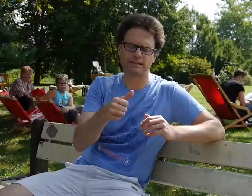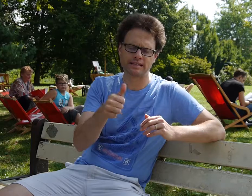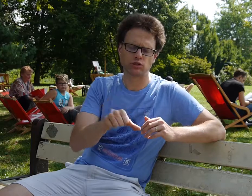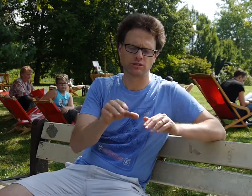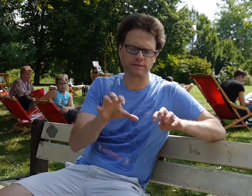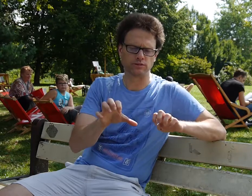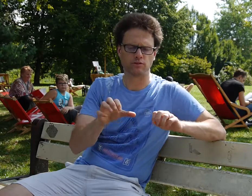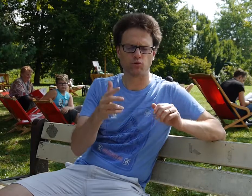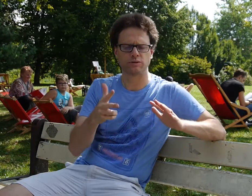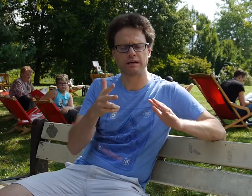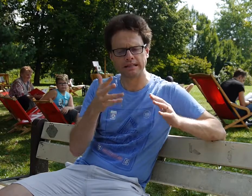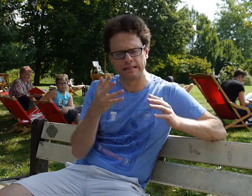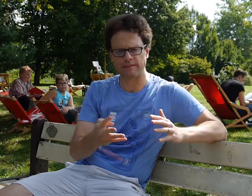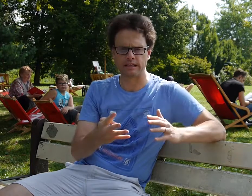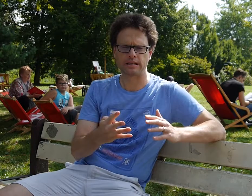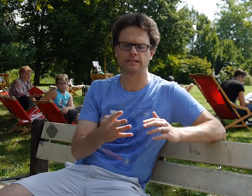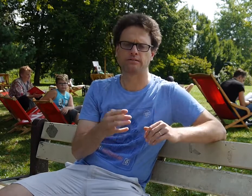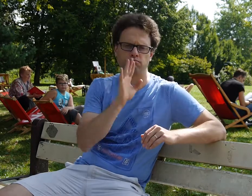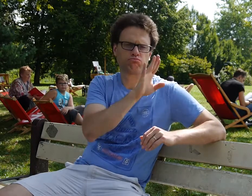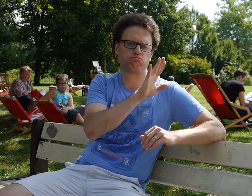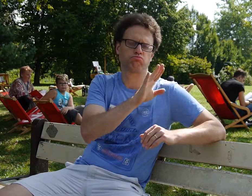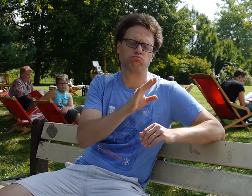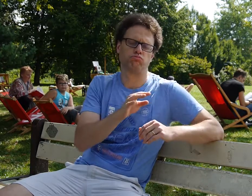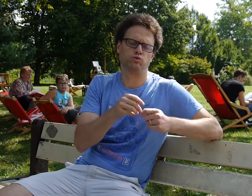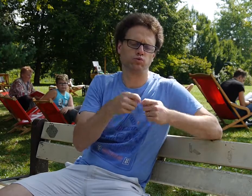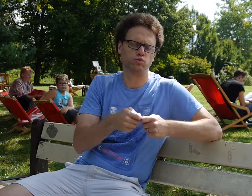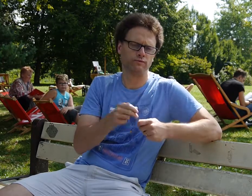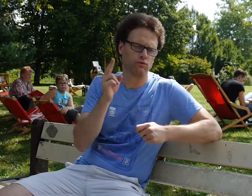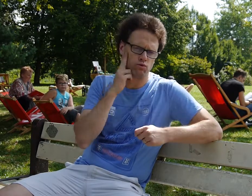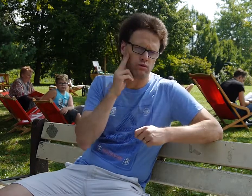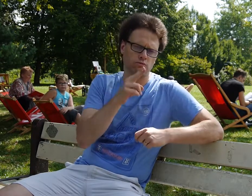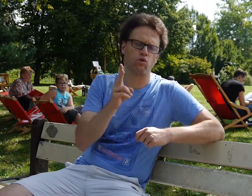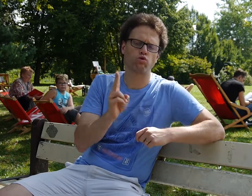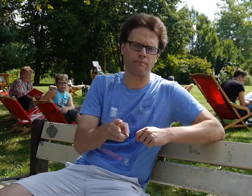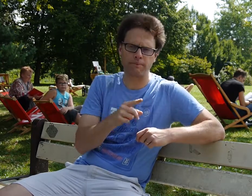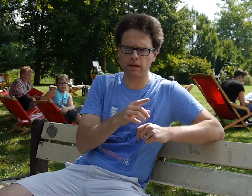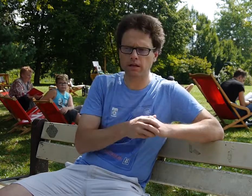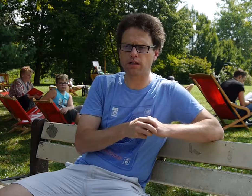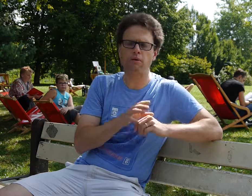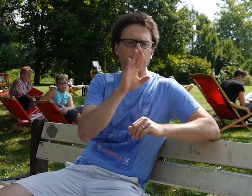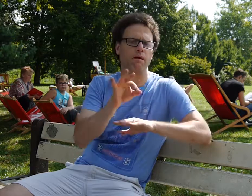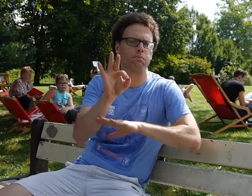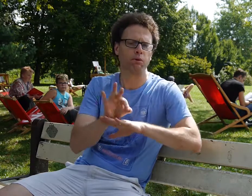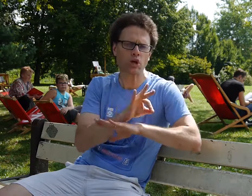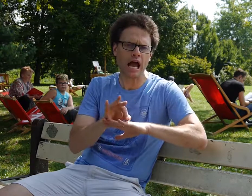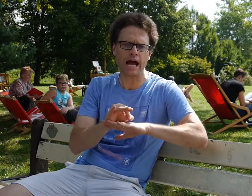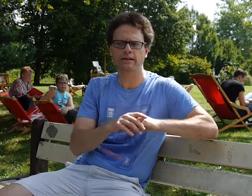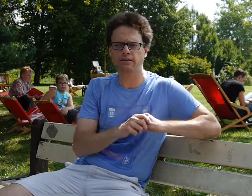In 1998 The Association of Deaf and Hard of Hearing Koper made a theater project